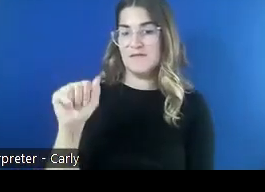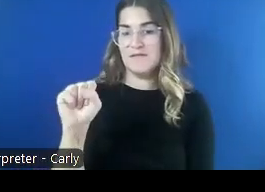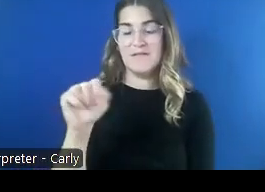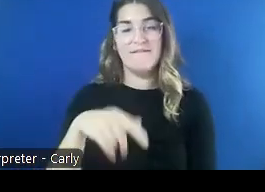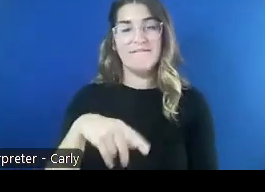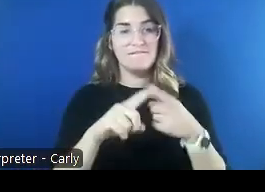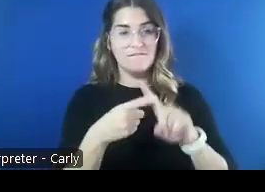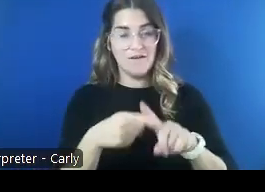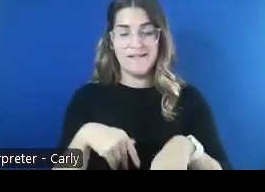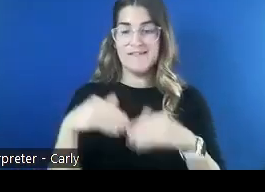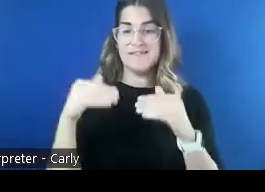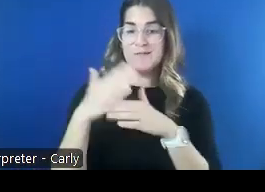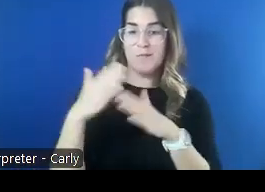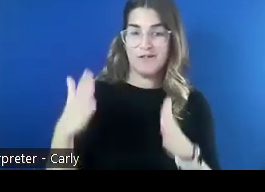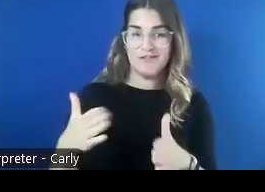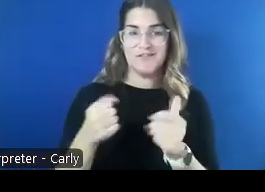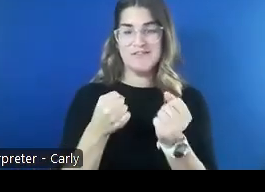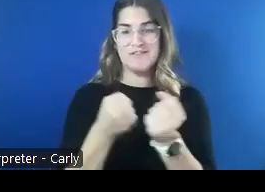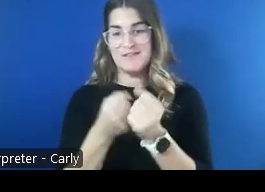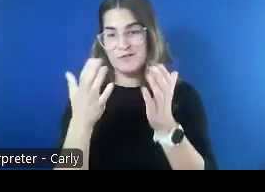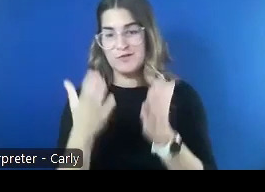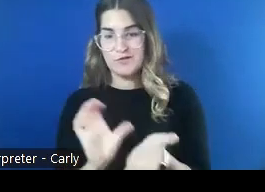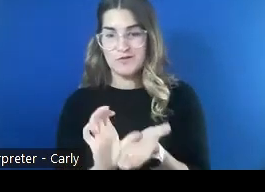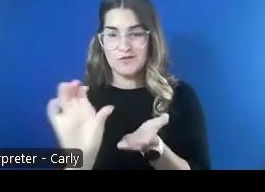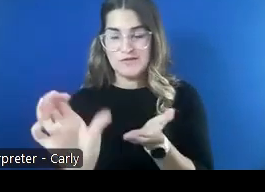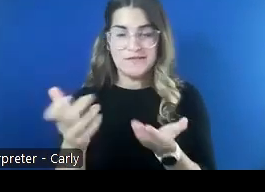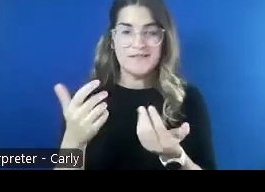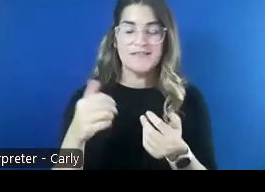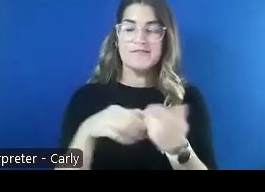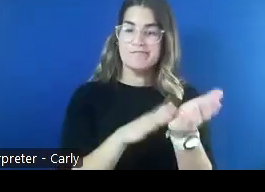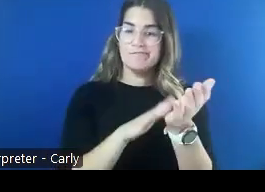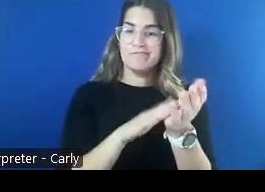and partners and also shout out to the folks who are doing very similar work on the maternal